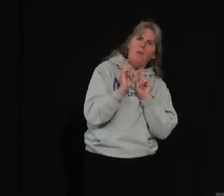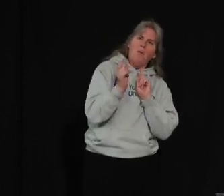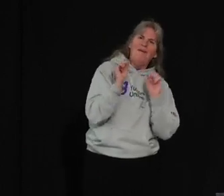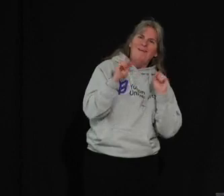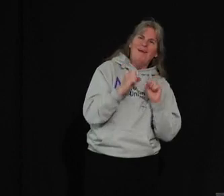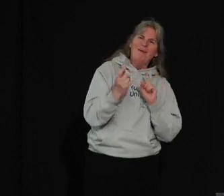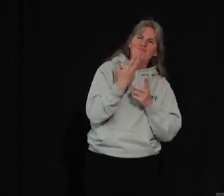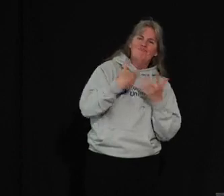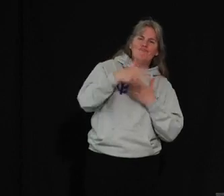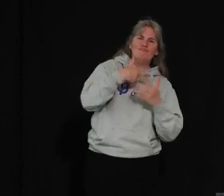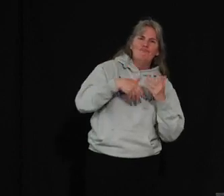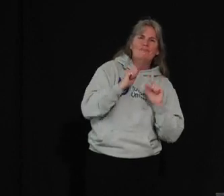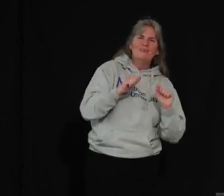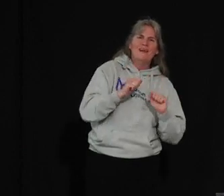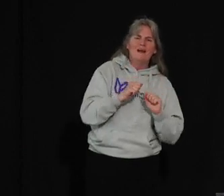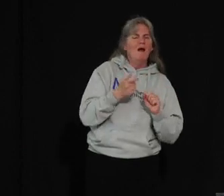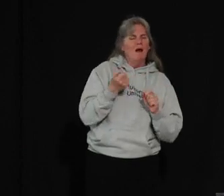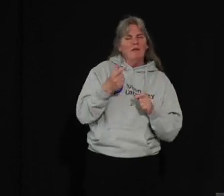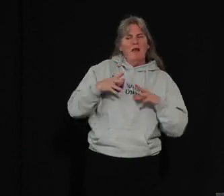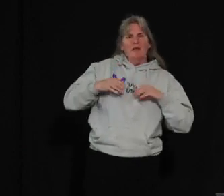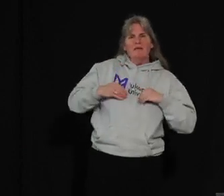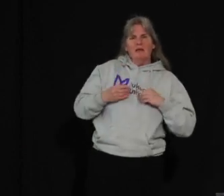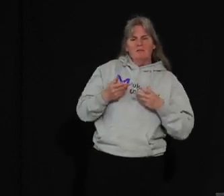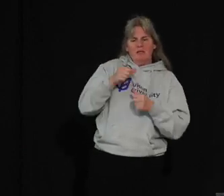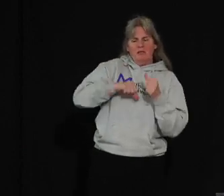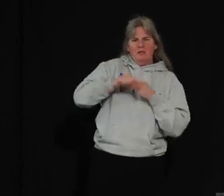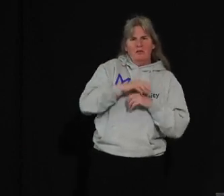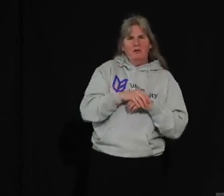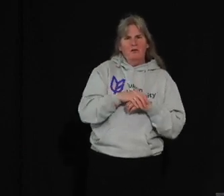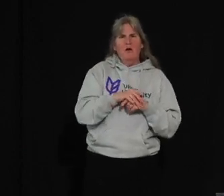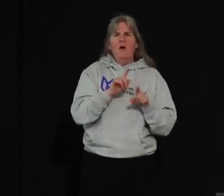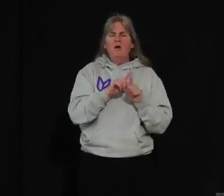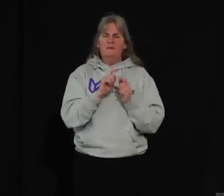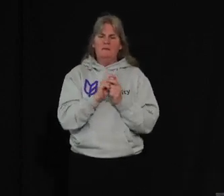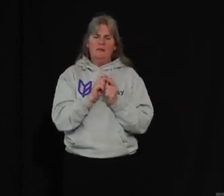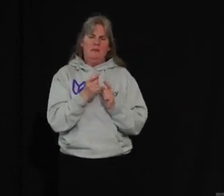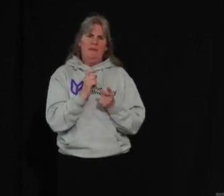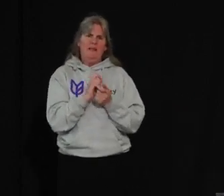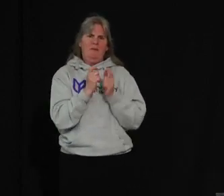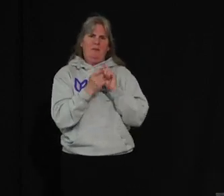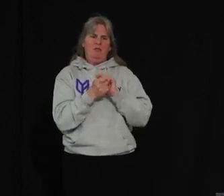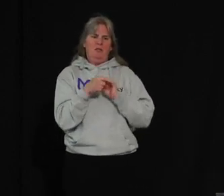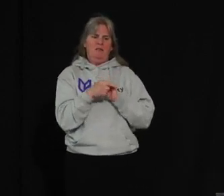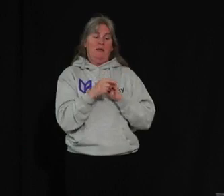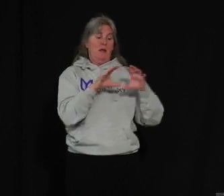as long as all participants agreed. We have also modified the requirements for the bubble in